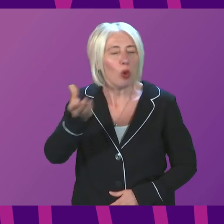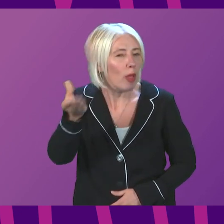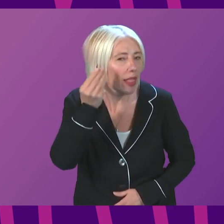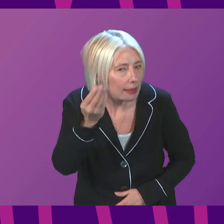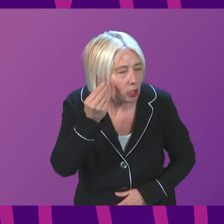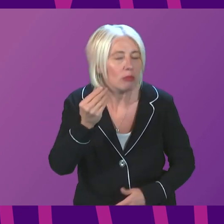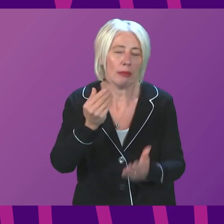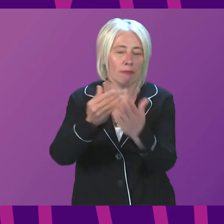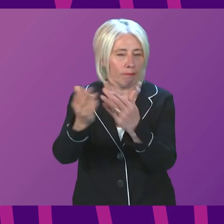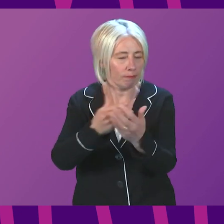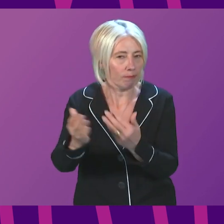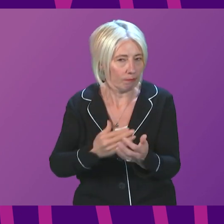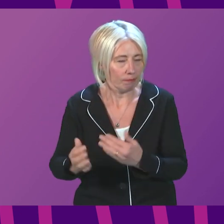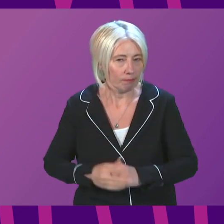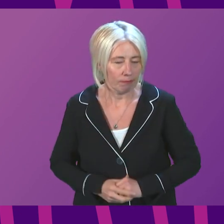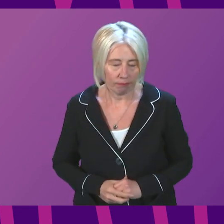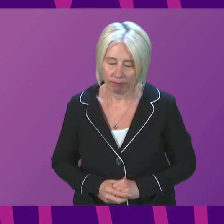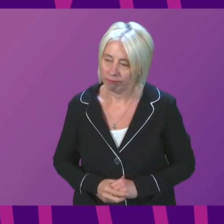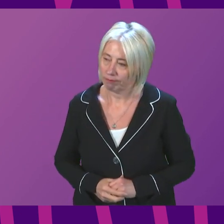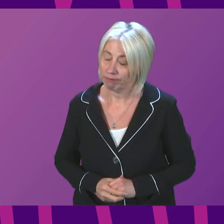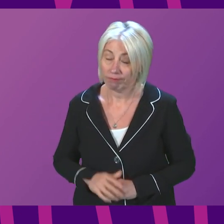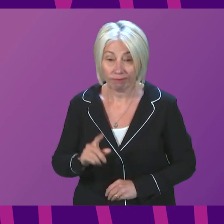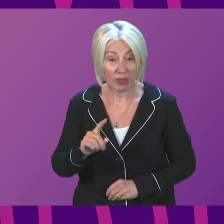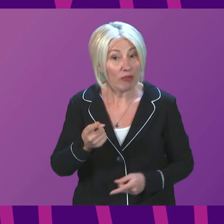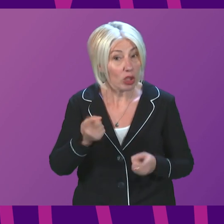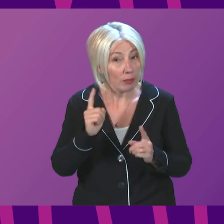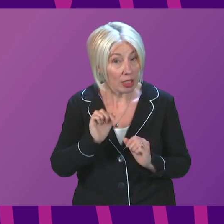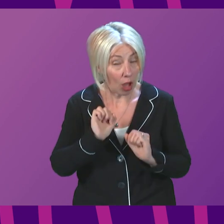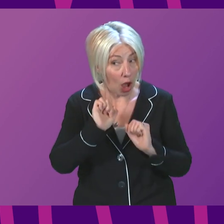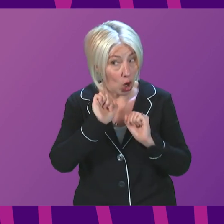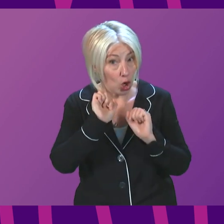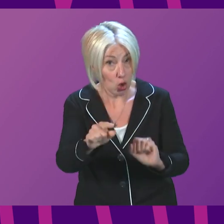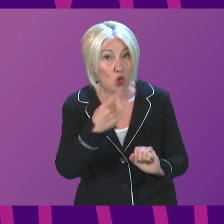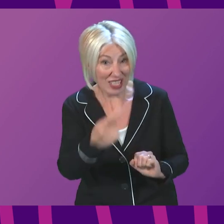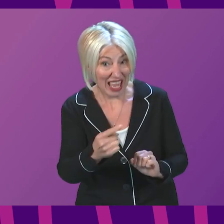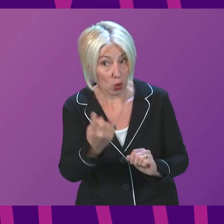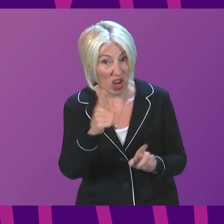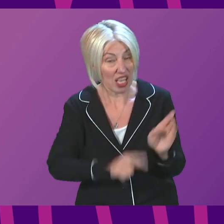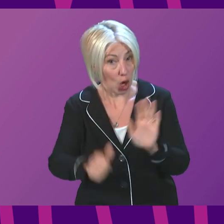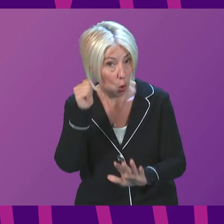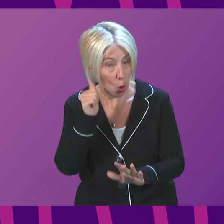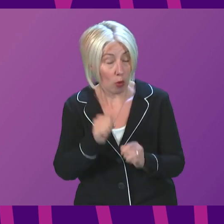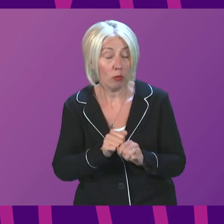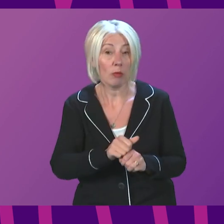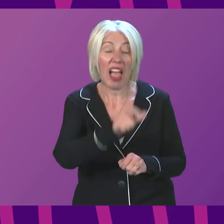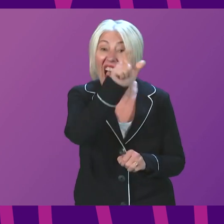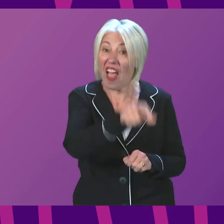I ask the First Minister, having listened to her words from a year ago and to the victim’s